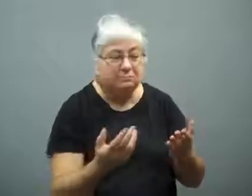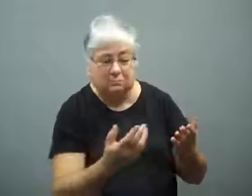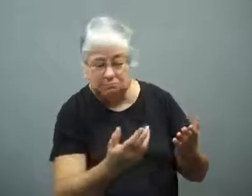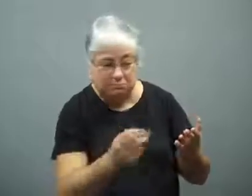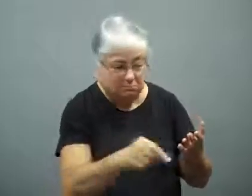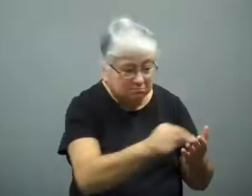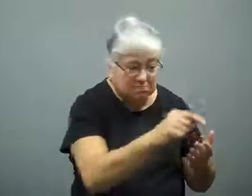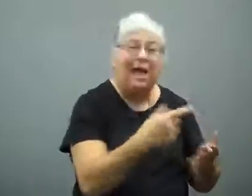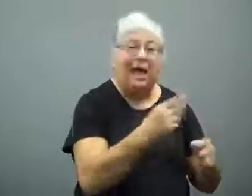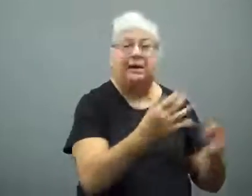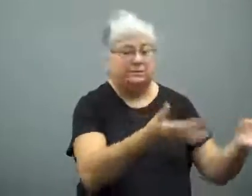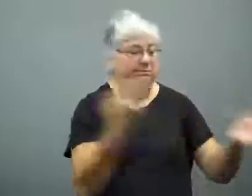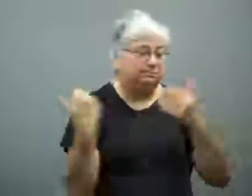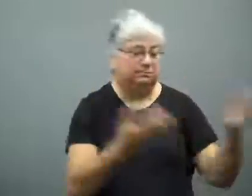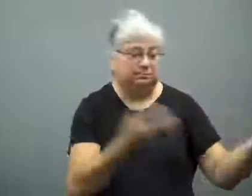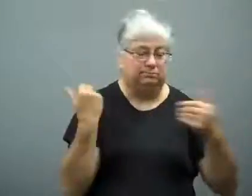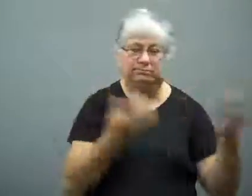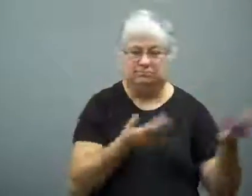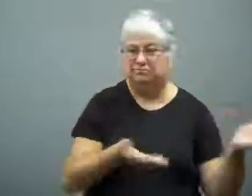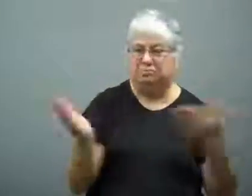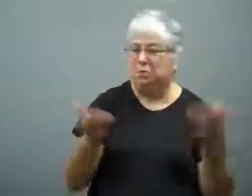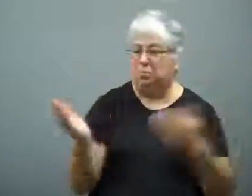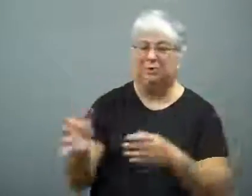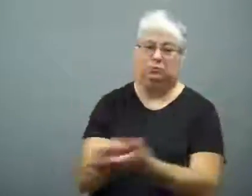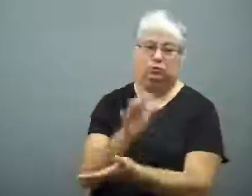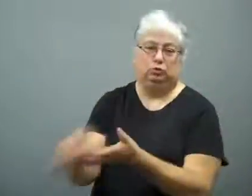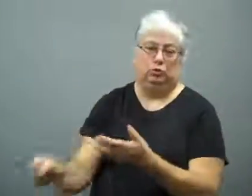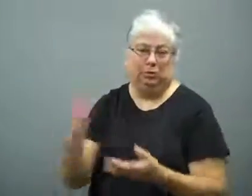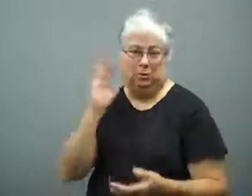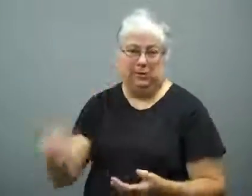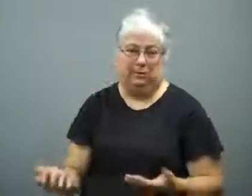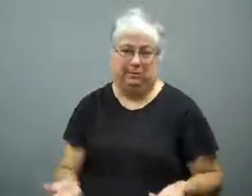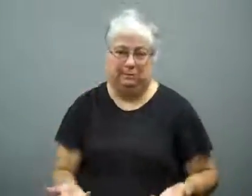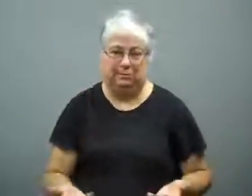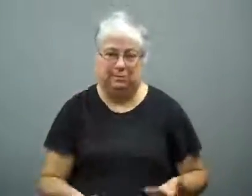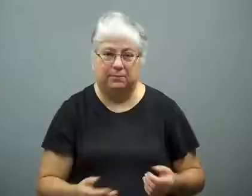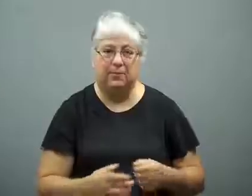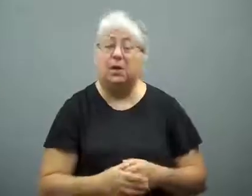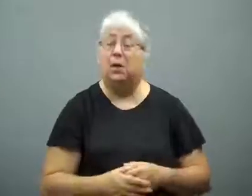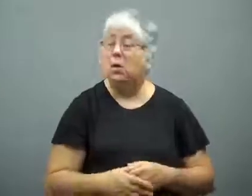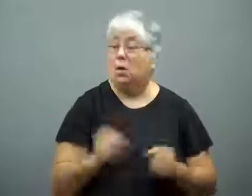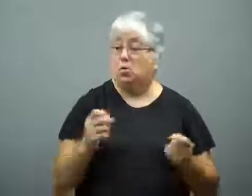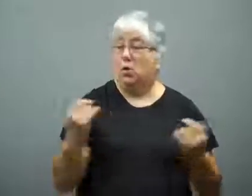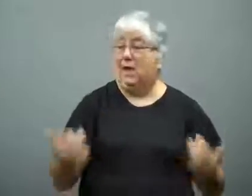They will inspect and also remove and destroy the weapons.